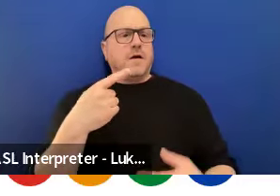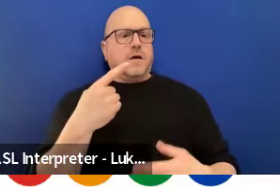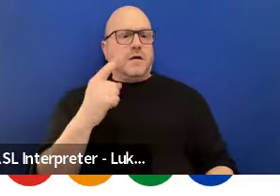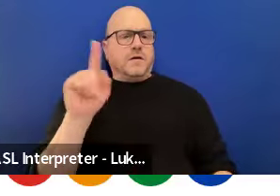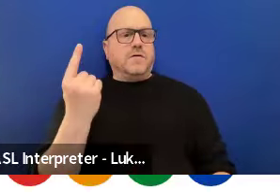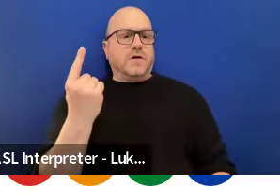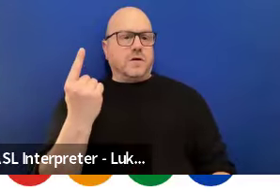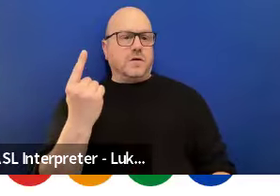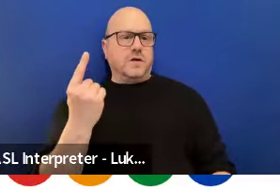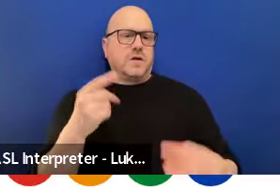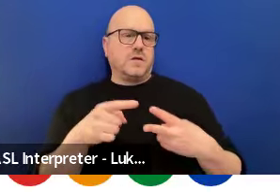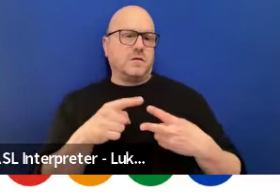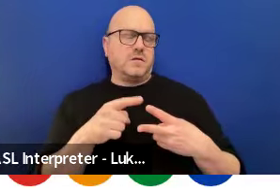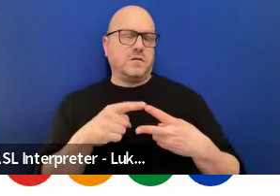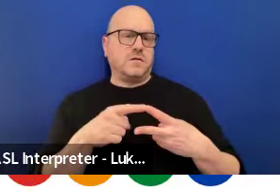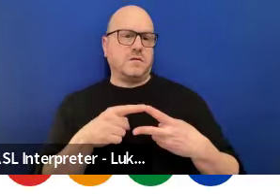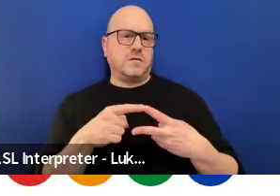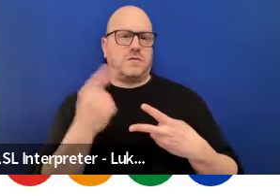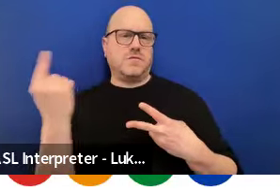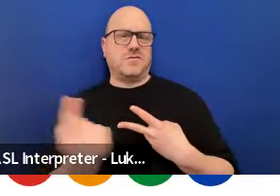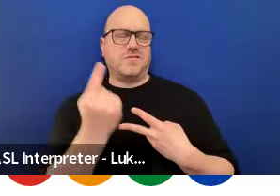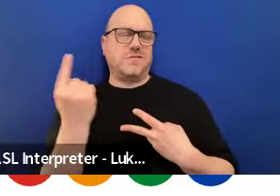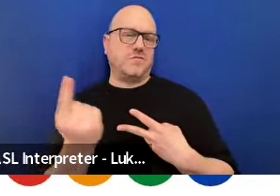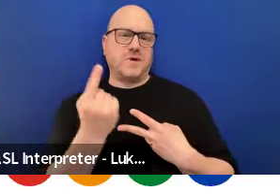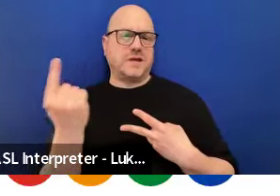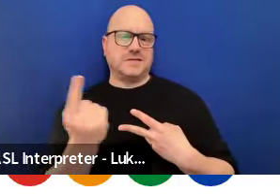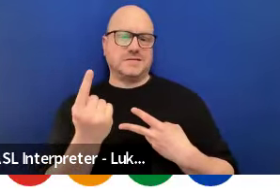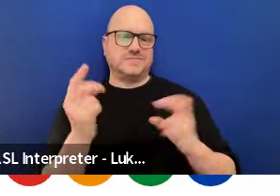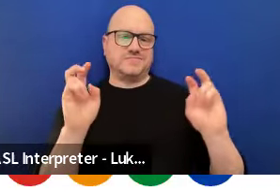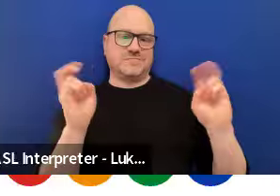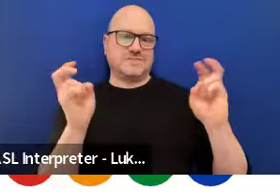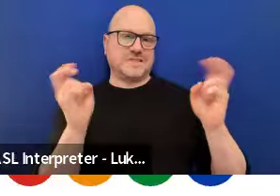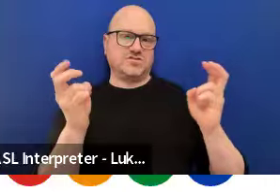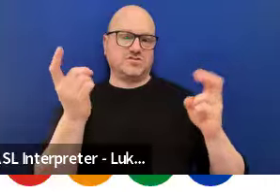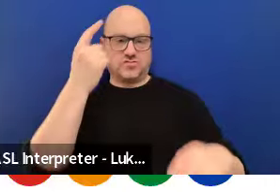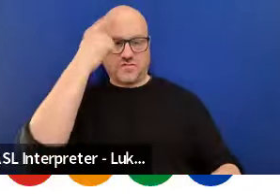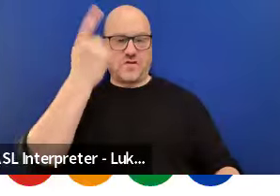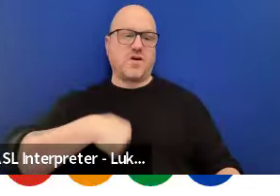YEAR. THE FIRST ONE HERE IS -- ALWAYS